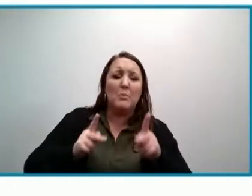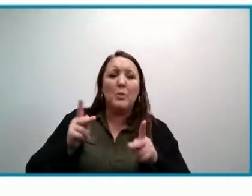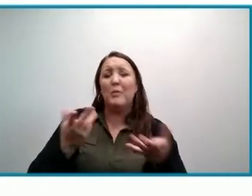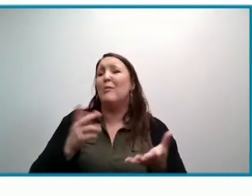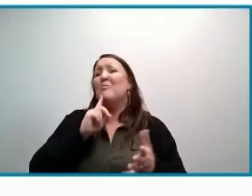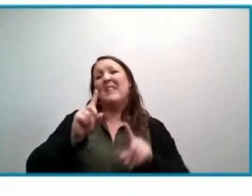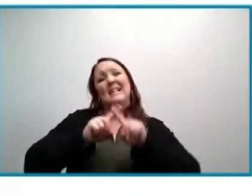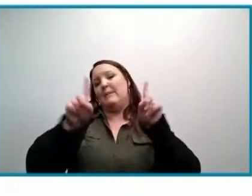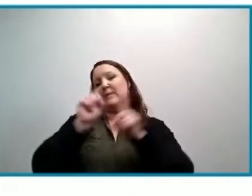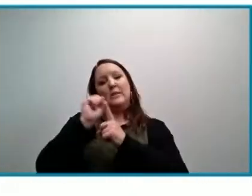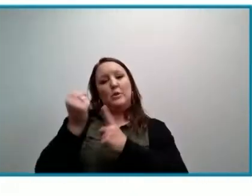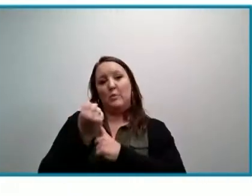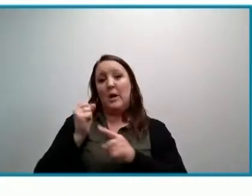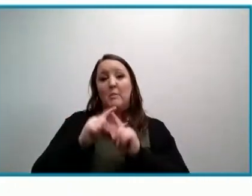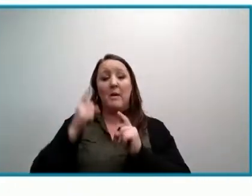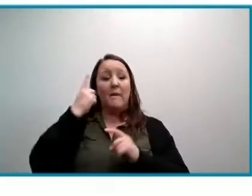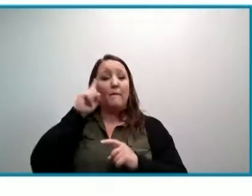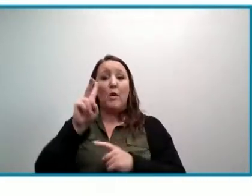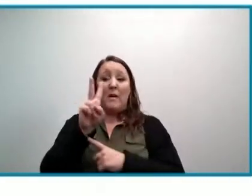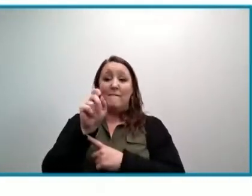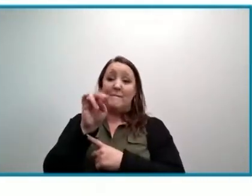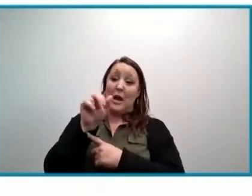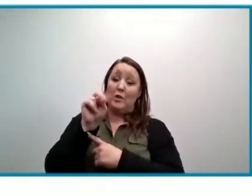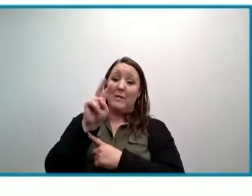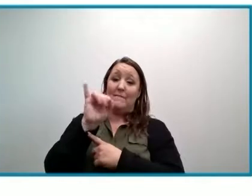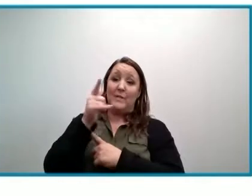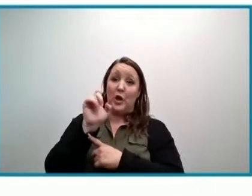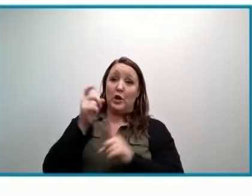but like for Veterans Village in particular, I can think of three places. Veterans Village,